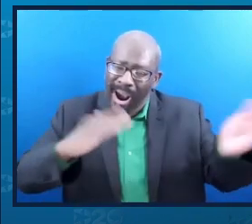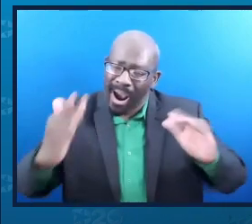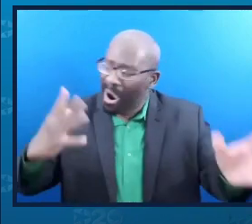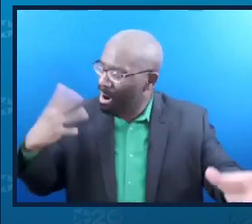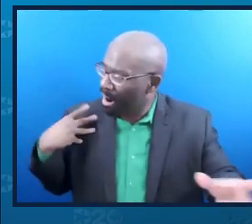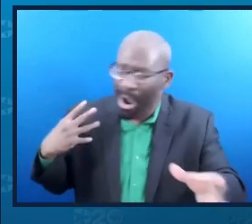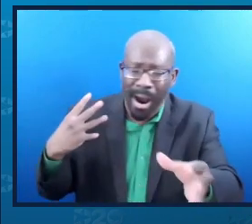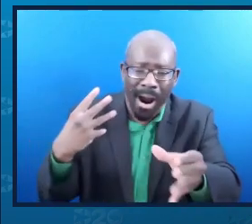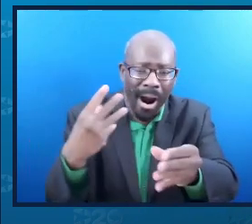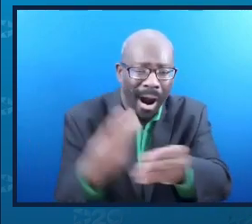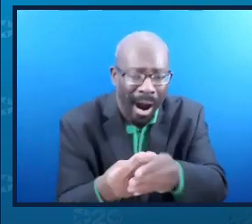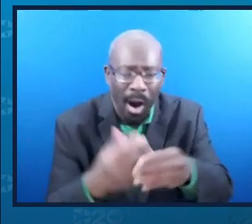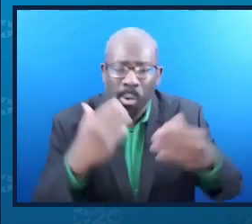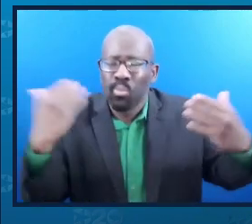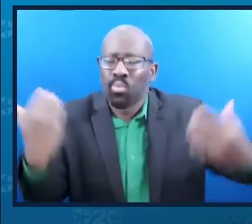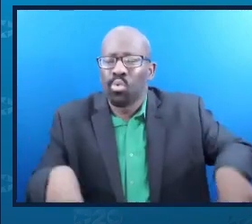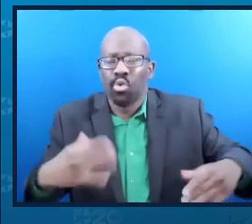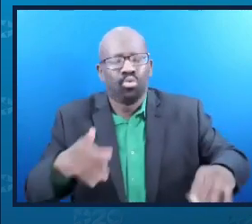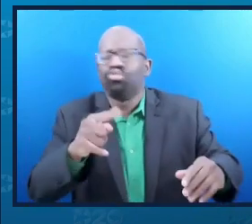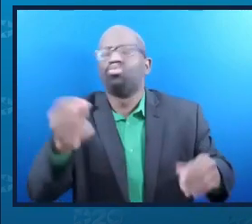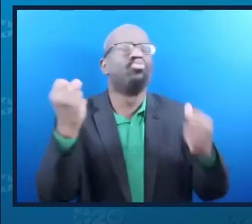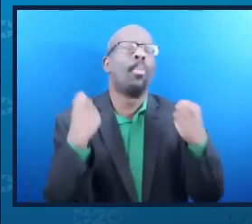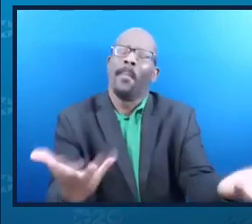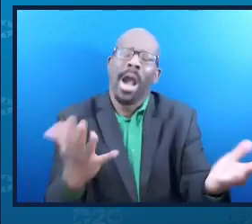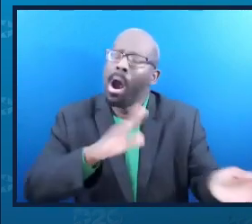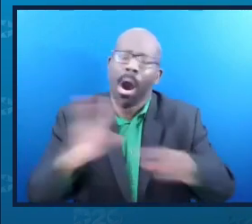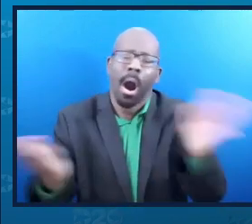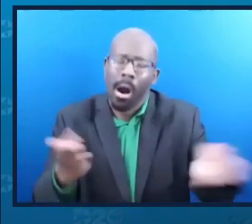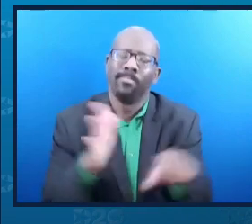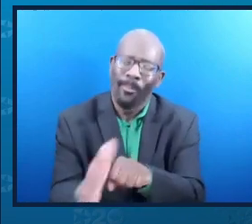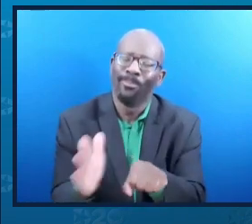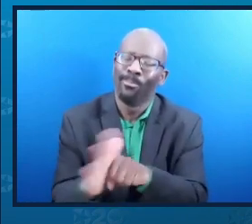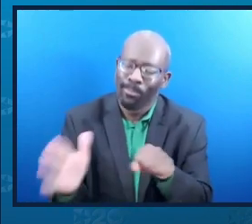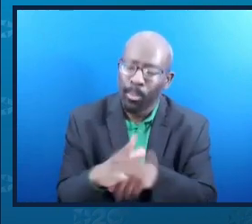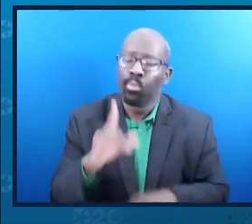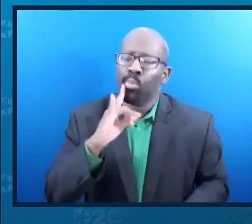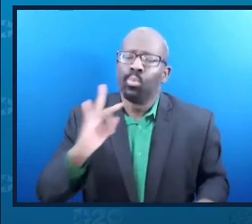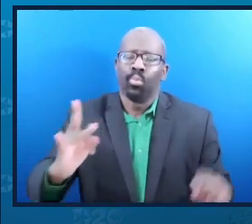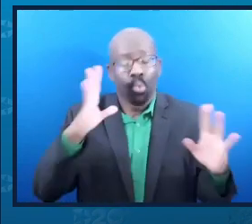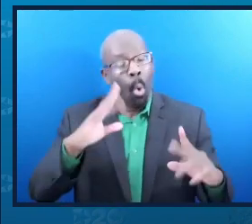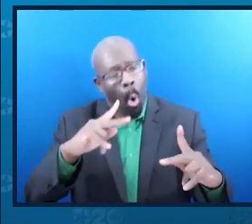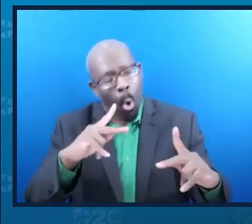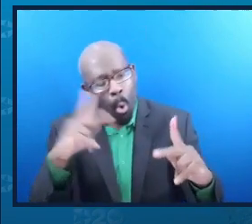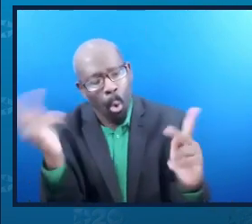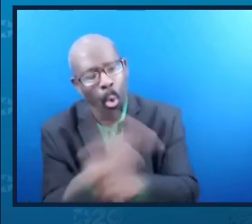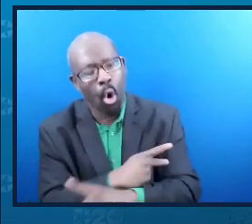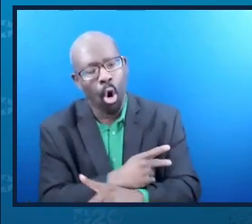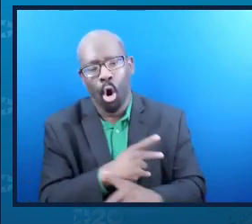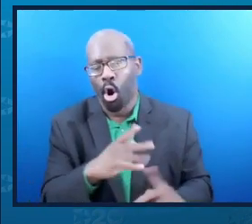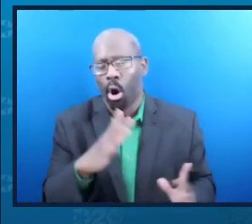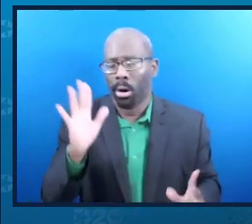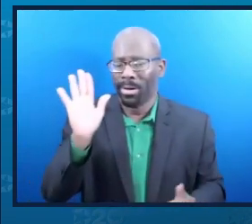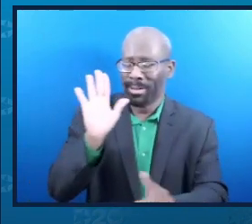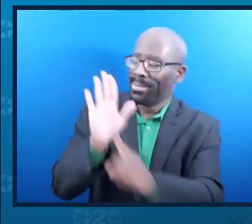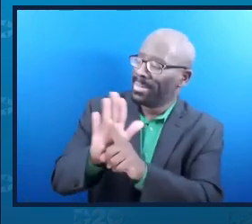WHILE THOSE ARE THE TOP TAKEN MORE THAN EVER.